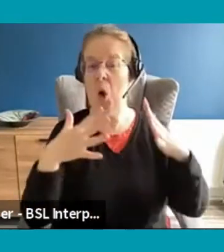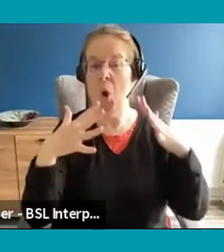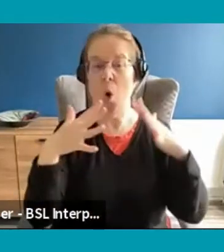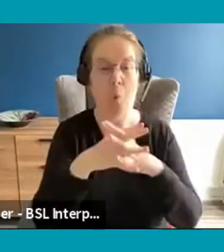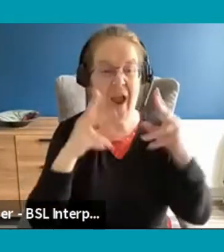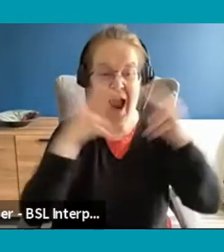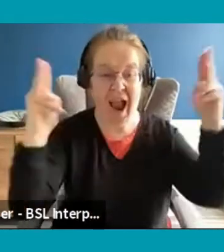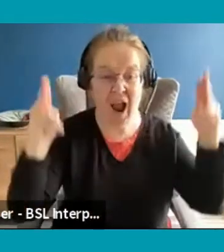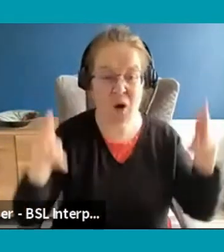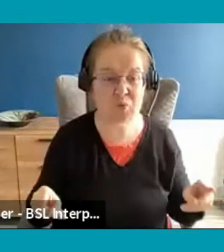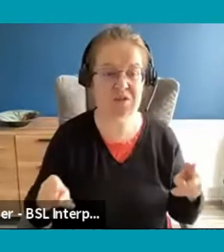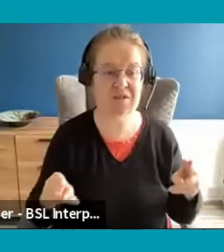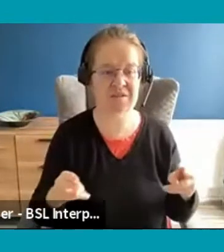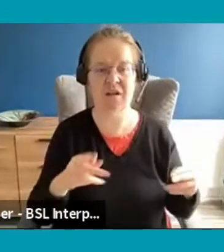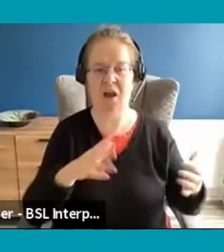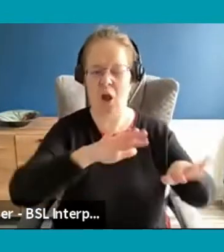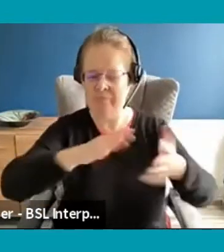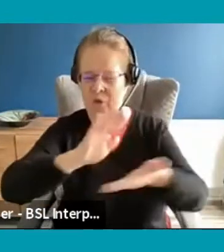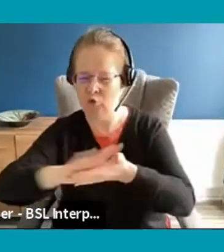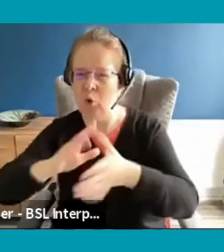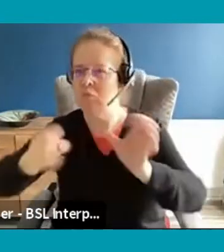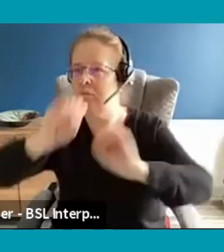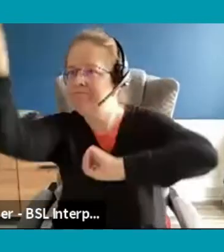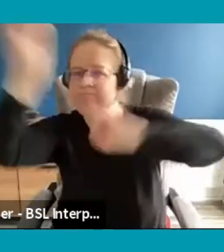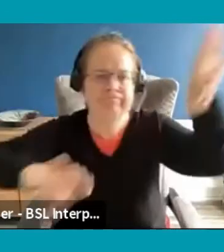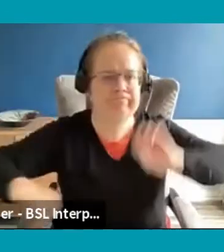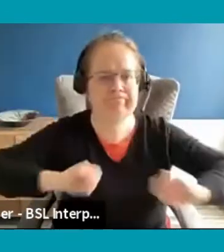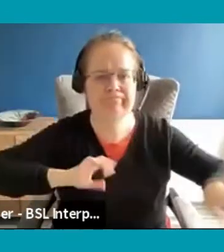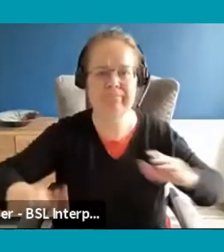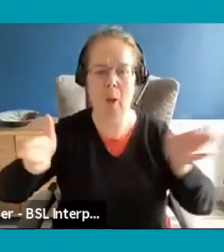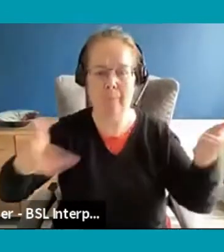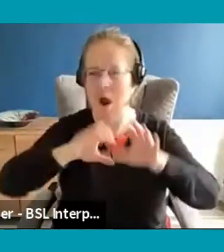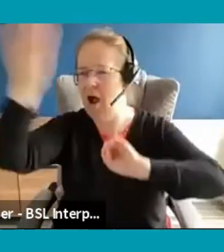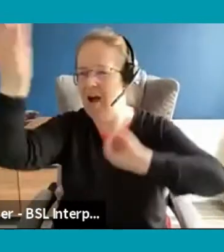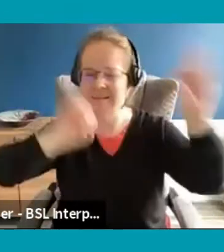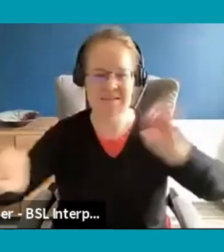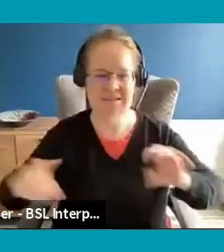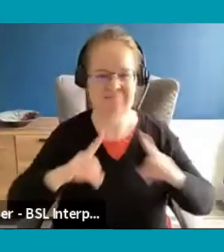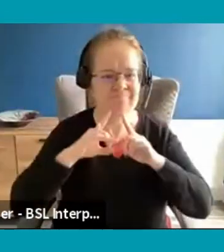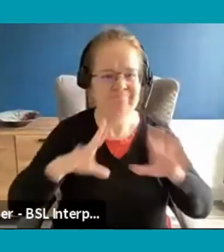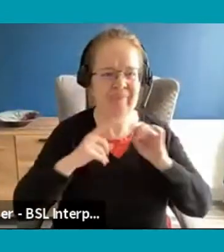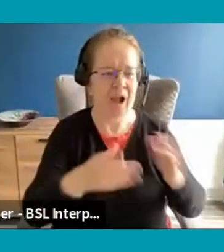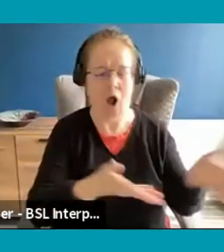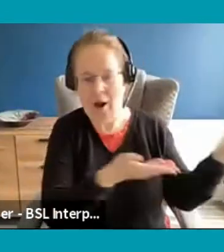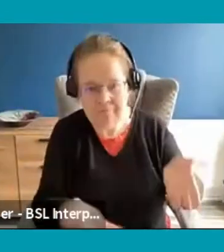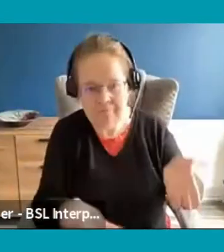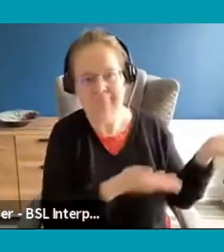They're the guys who sort the parcels who do an absolutely tremendous job for us and loading and loading trailers,